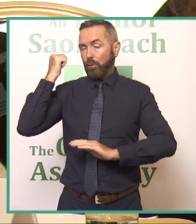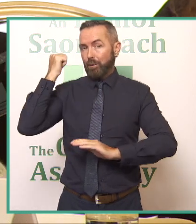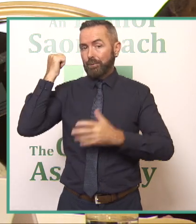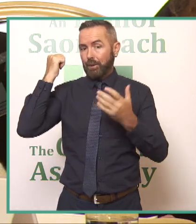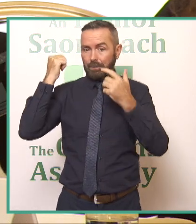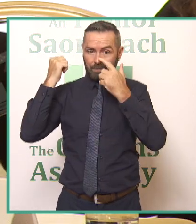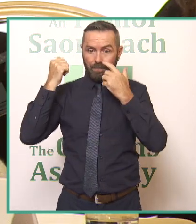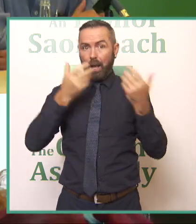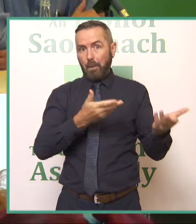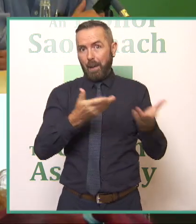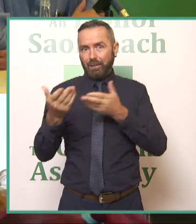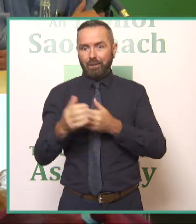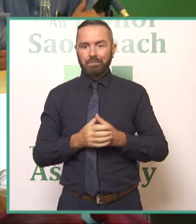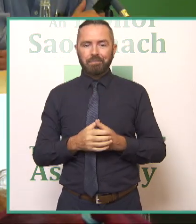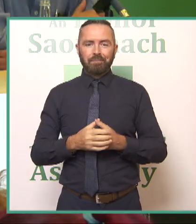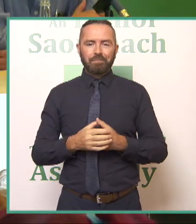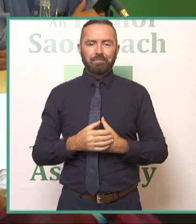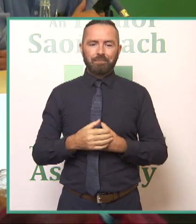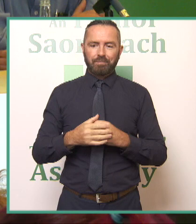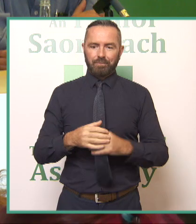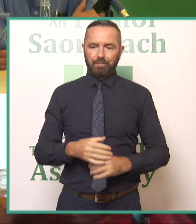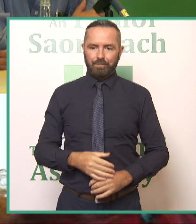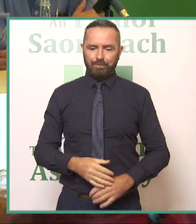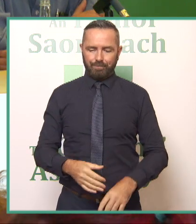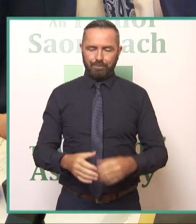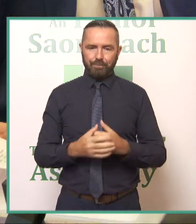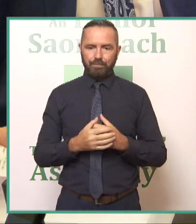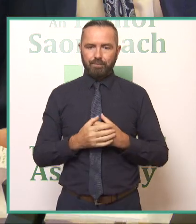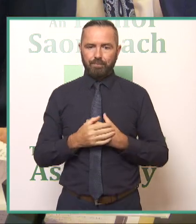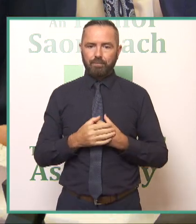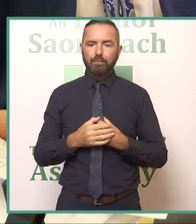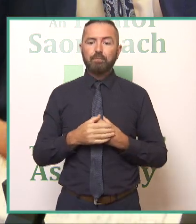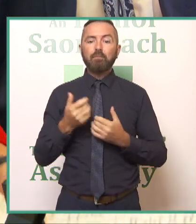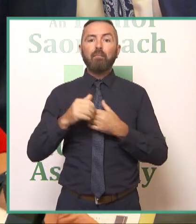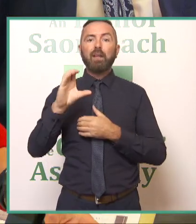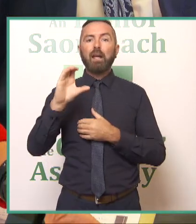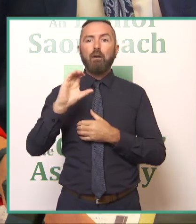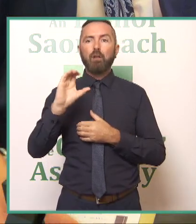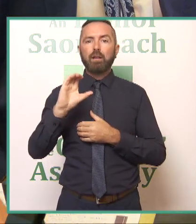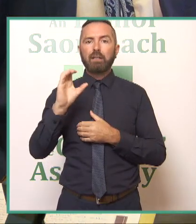I'll pass it on lovely thank you thank you Andy um so uh then Caroline anything you'd like to add